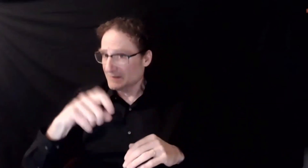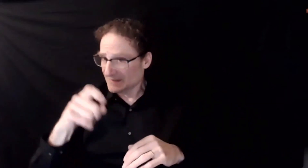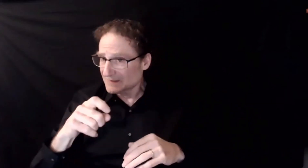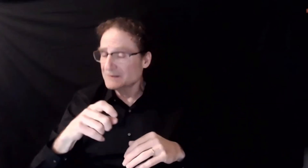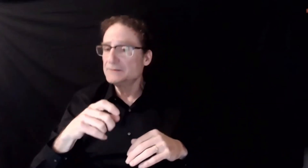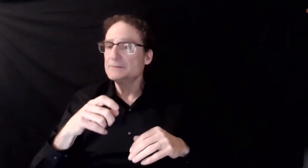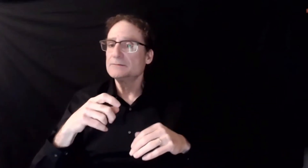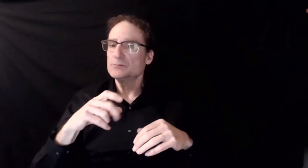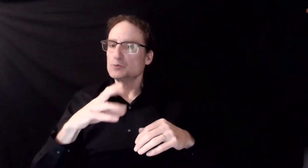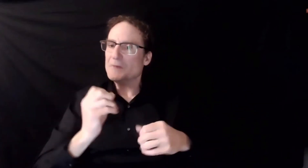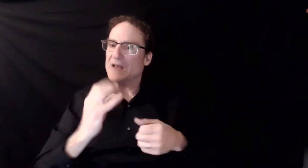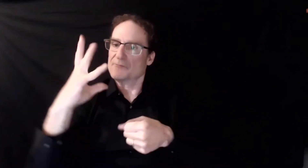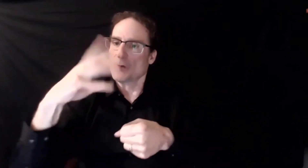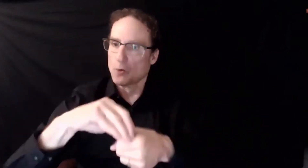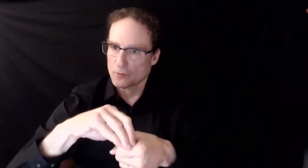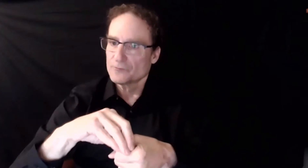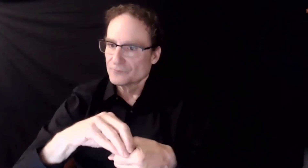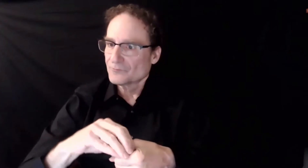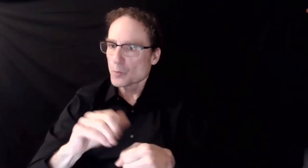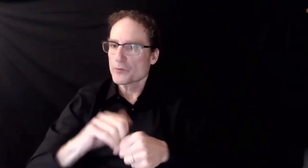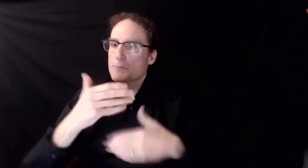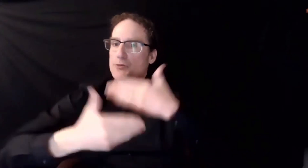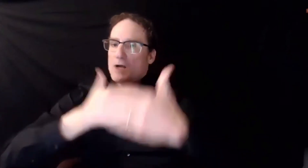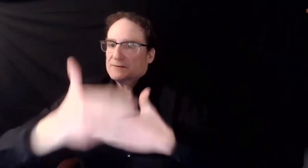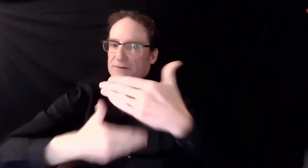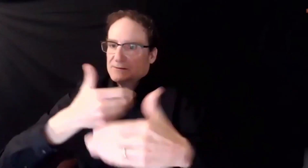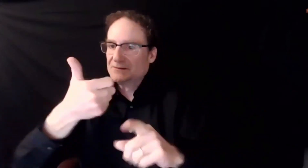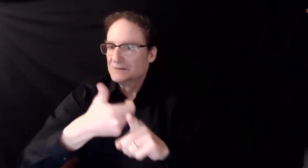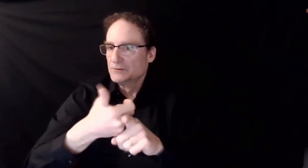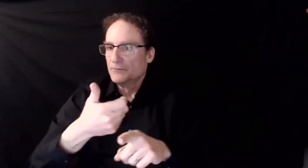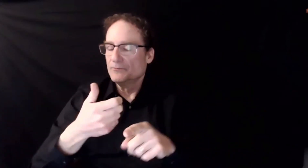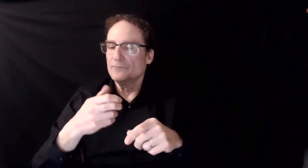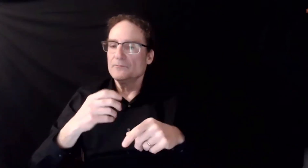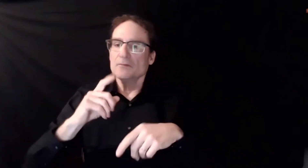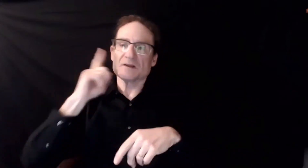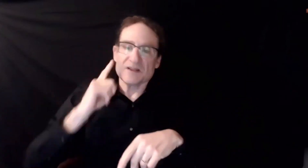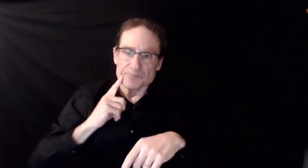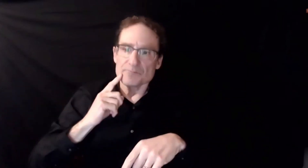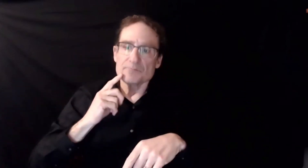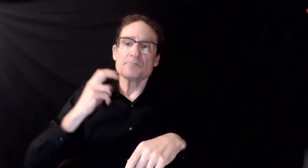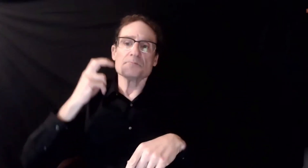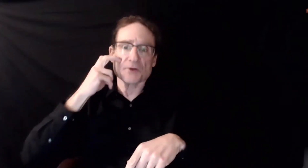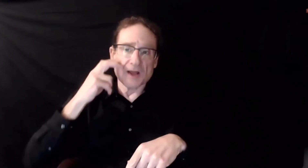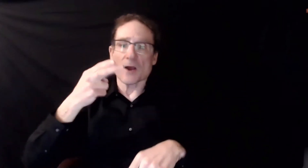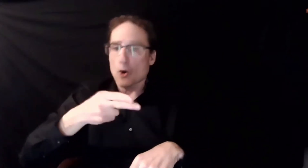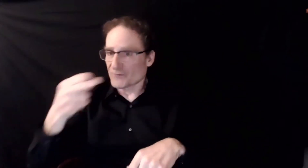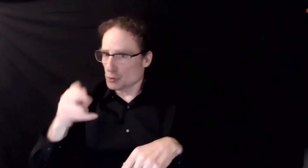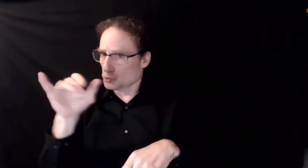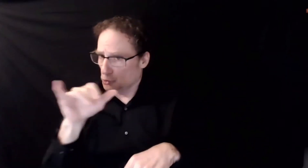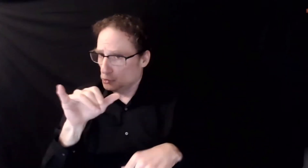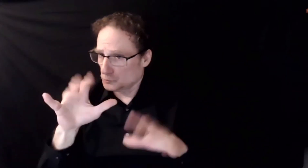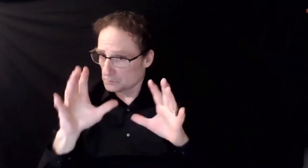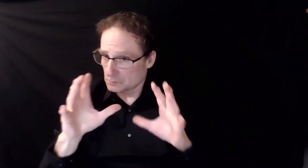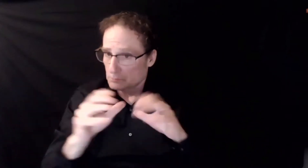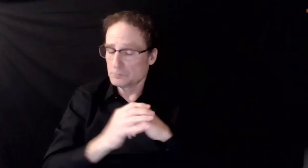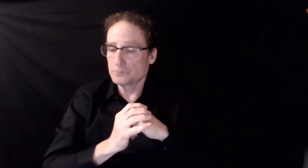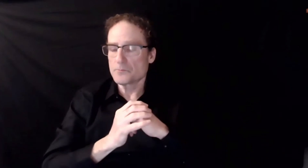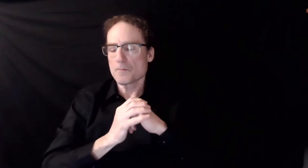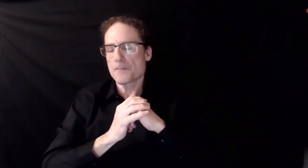to understand that deaf people are involved in the community and certainly need to be involved in this process. And that deaf, deafblind,